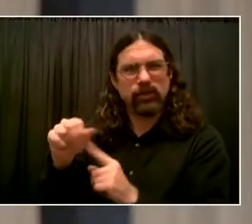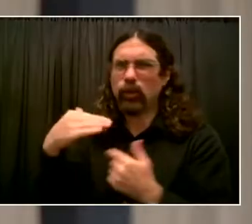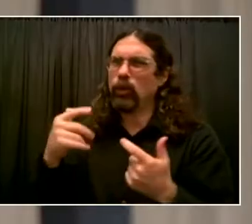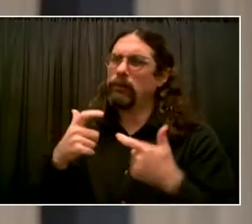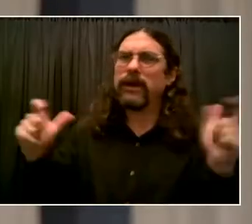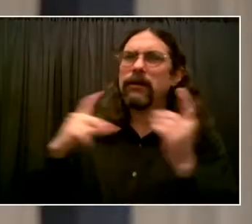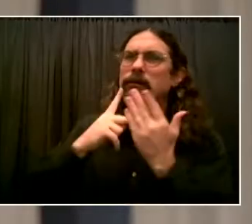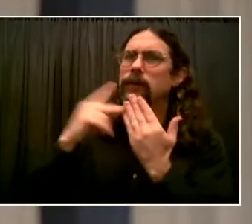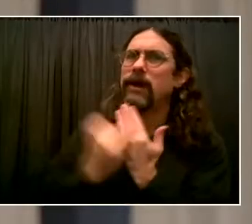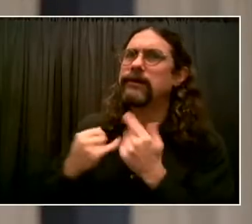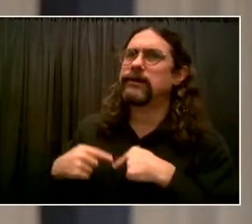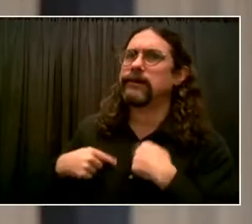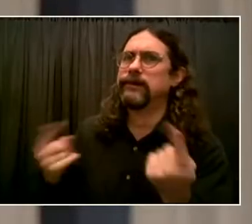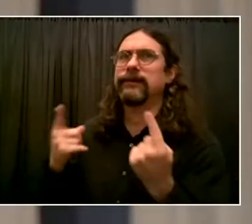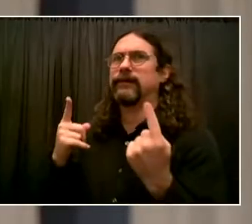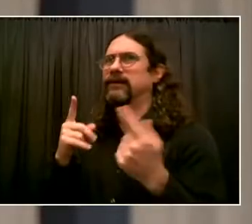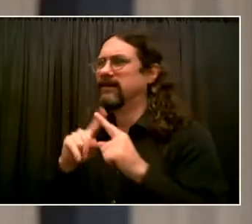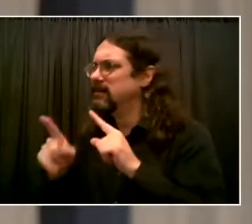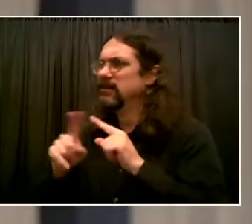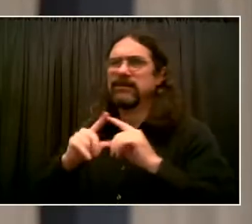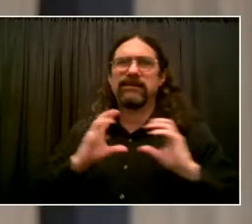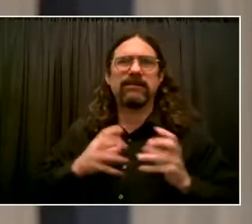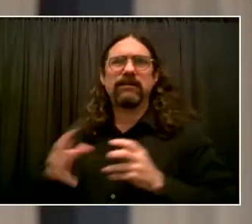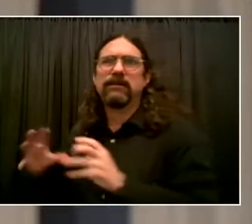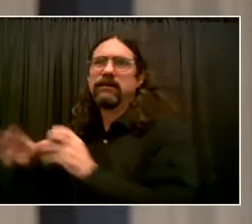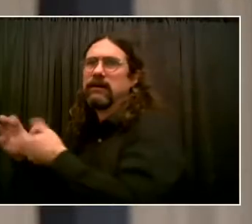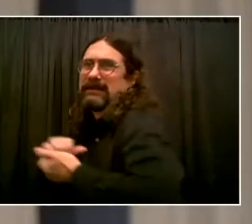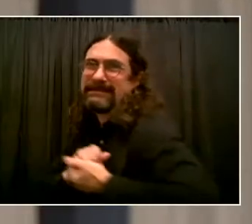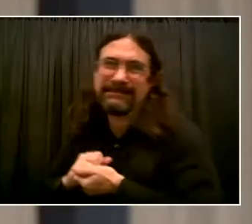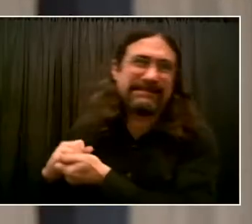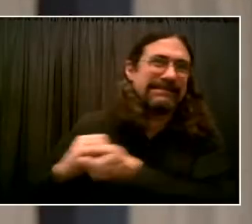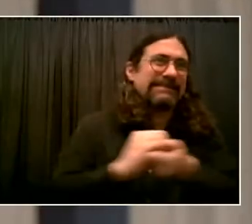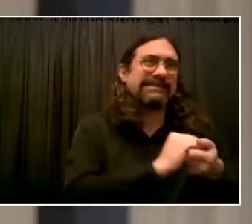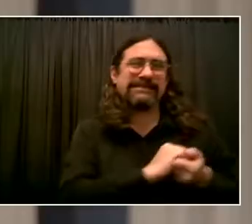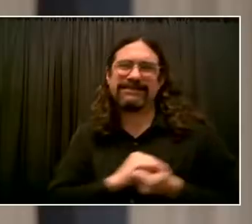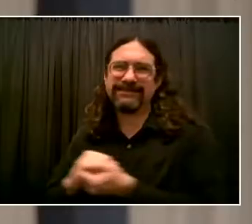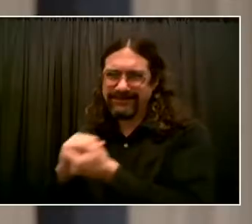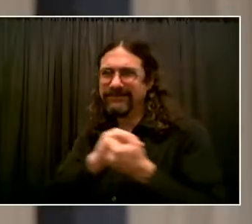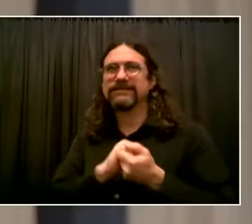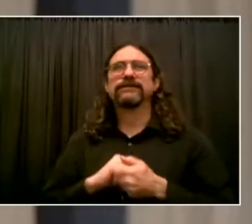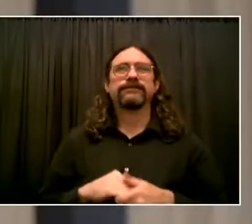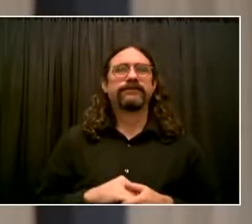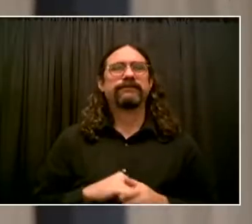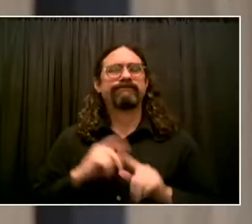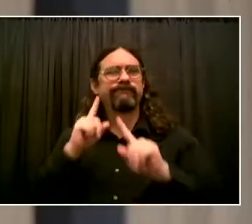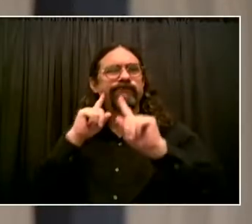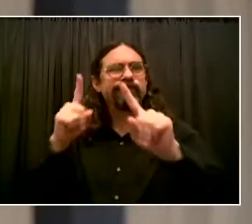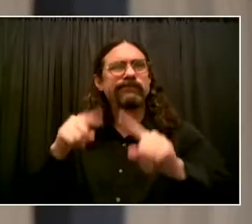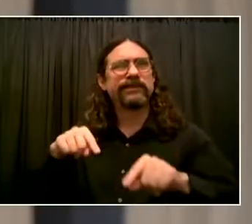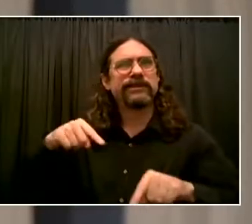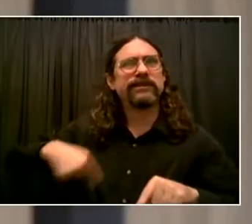BEEN A COLLABORATIVE POJRECT AND IT WILL MAKE THE WONDERFUL NEIGHBORHOOD